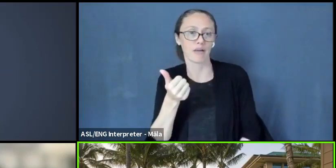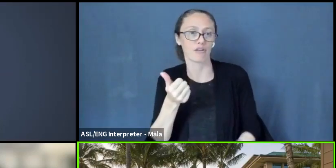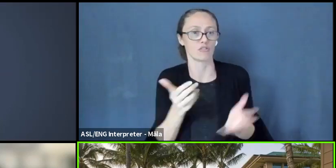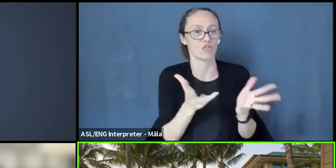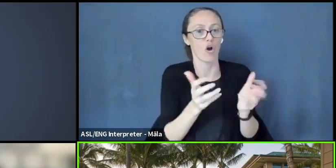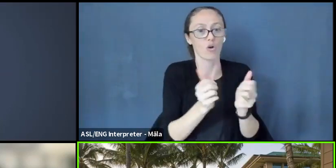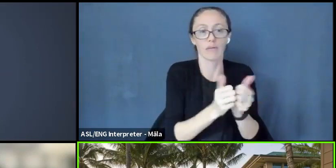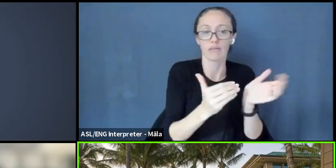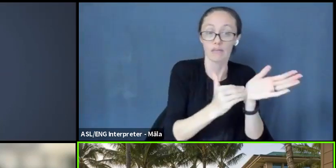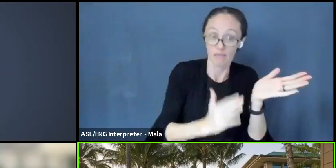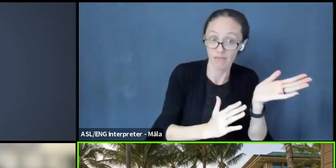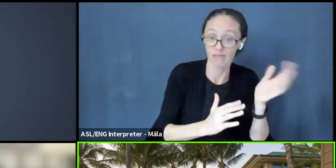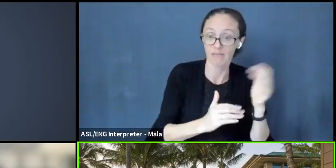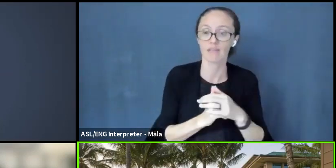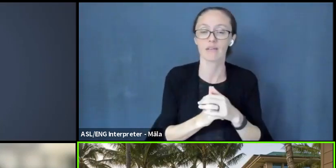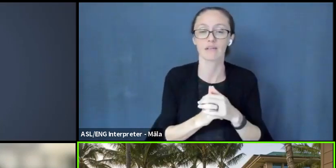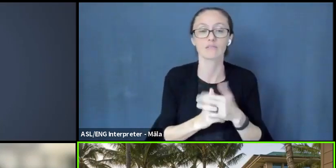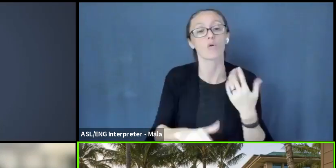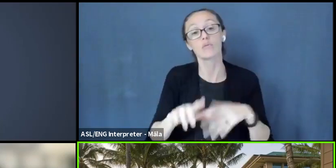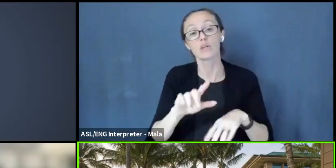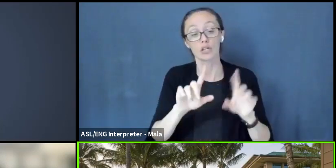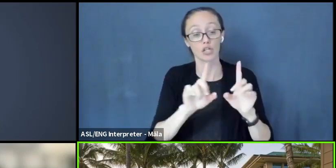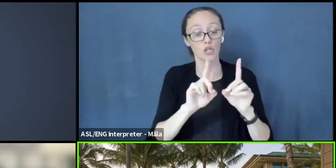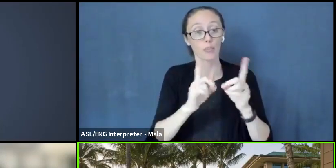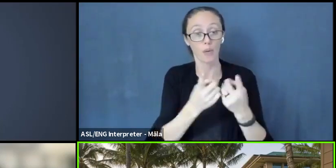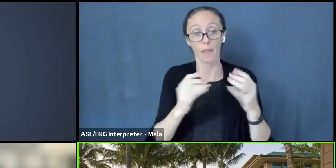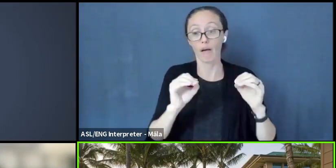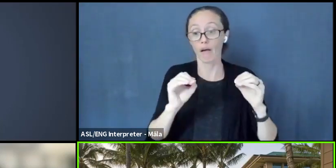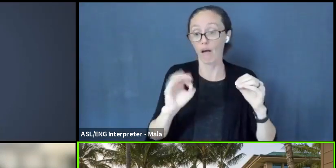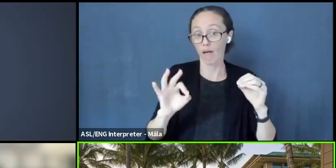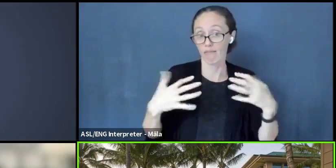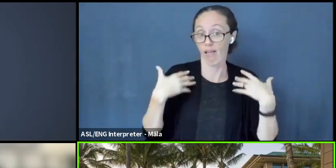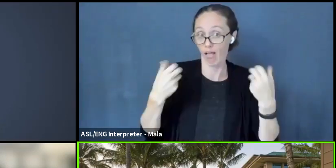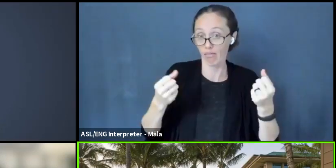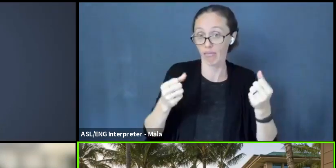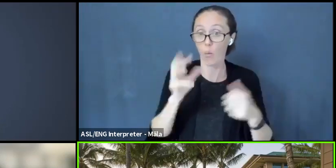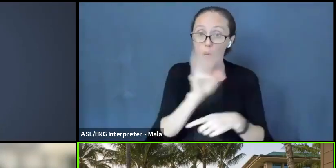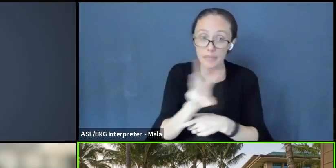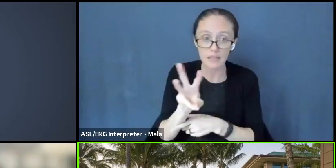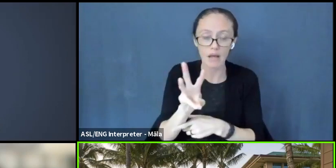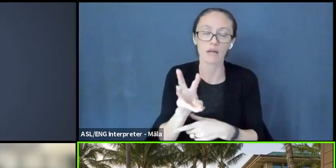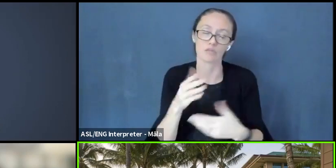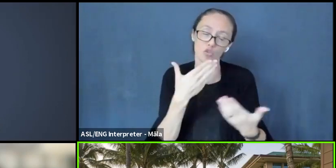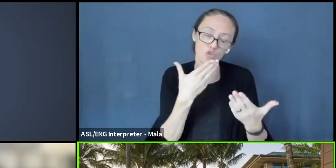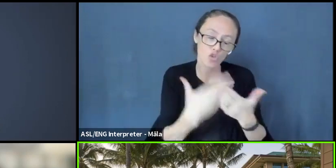But the Department of Health website has a lot of good information and get vaccines.org